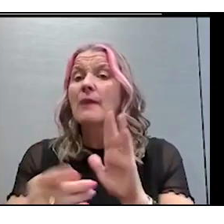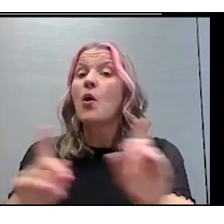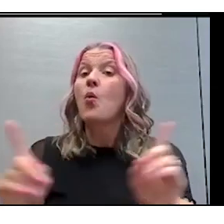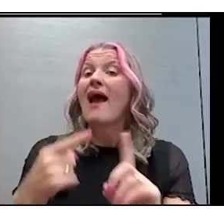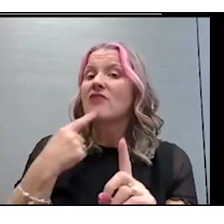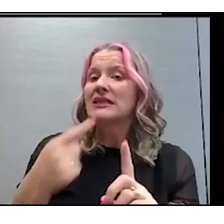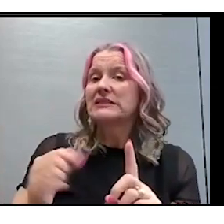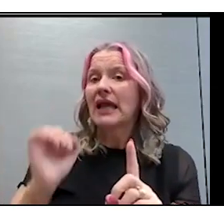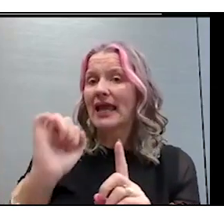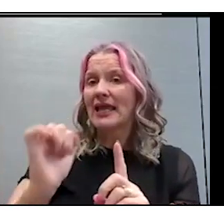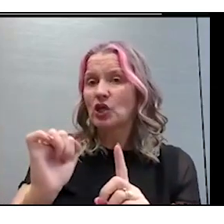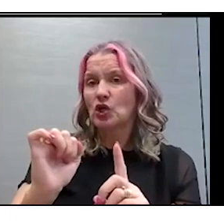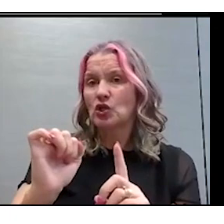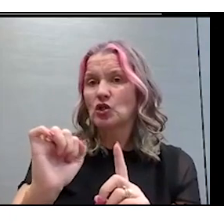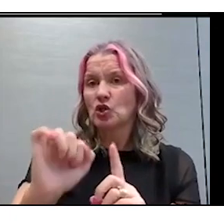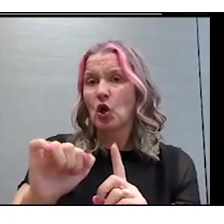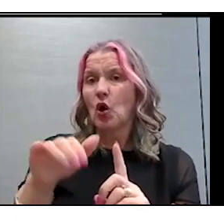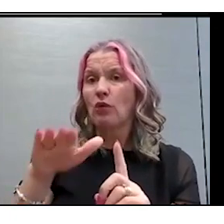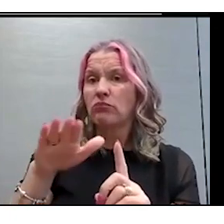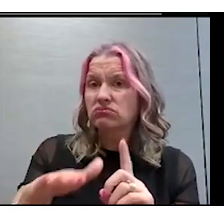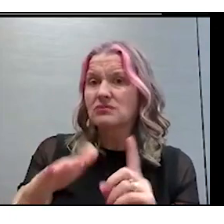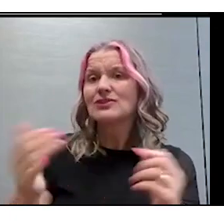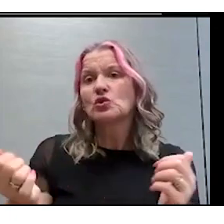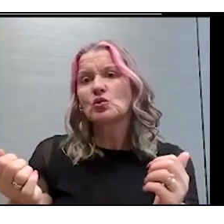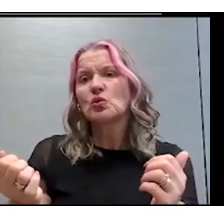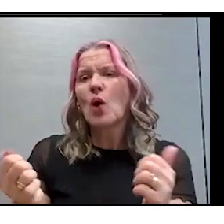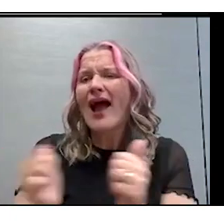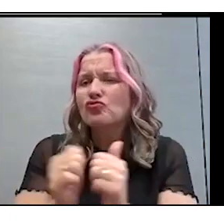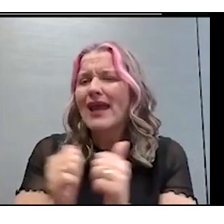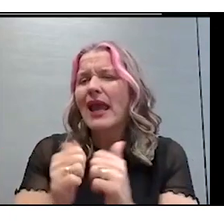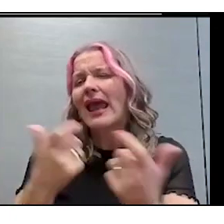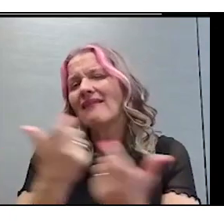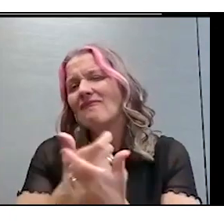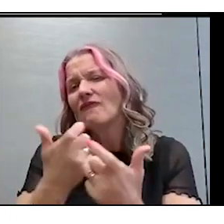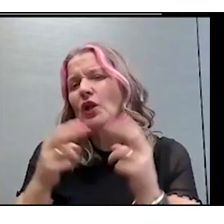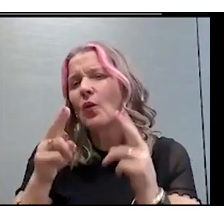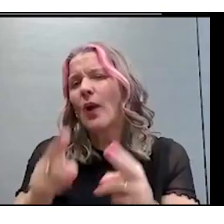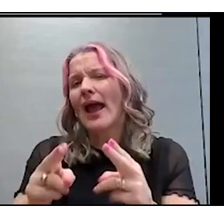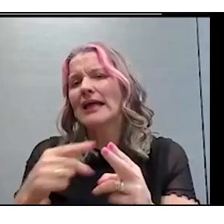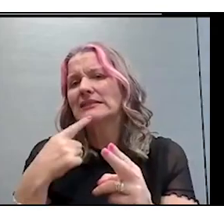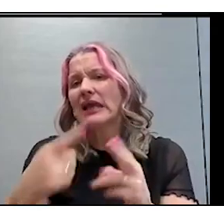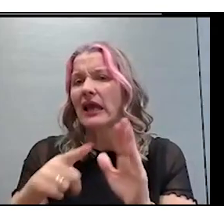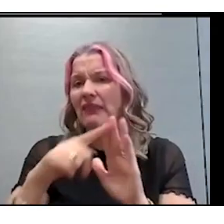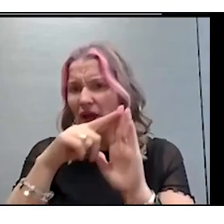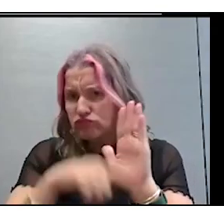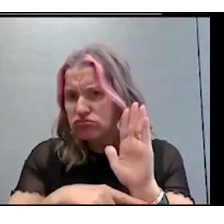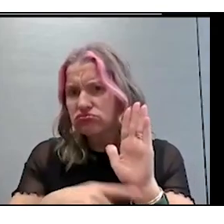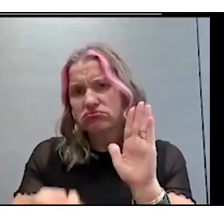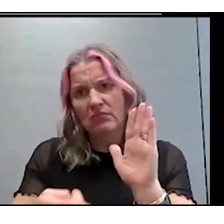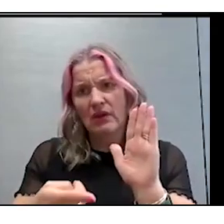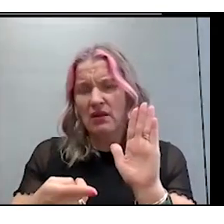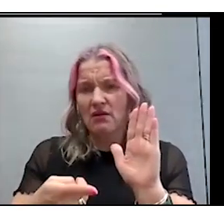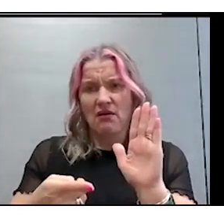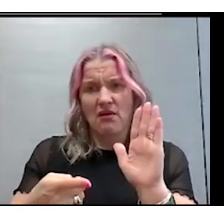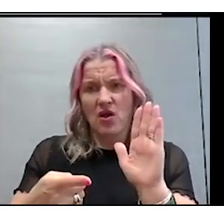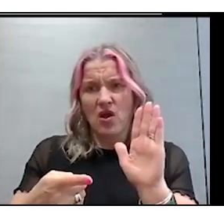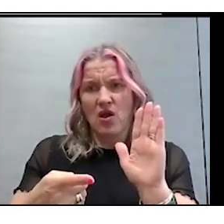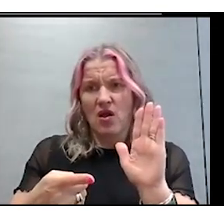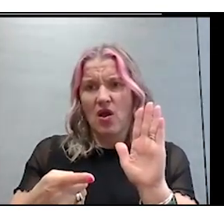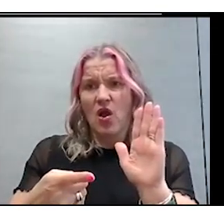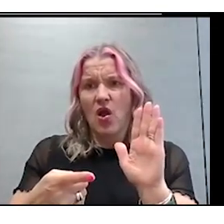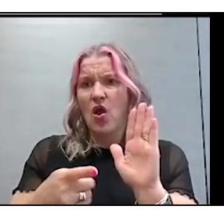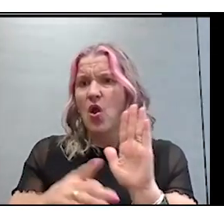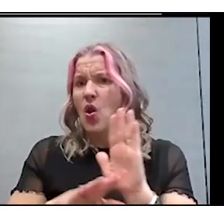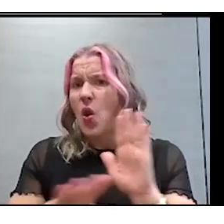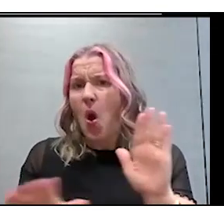your job is to agree in a very funny way saying this is legally binding offer, no take backs.